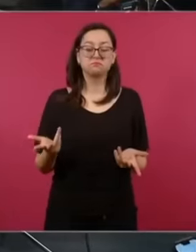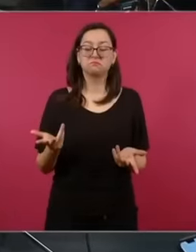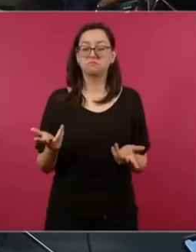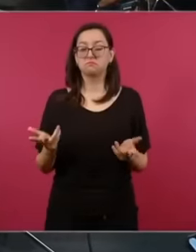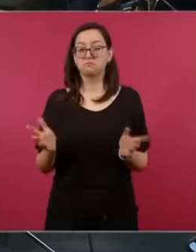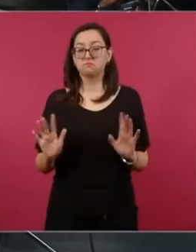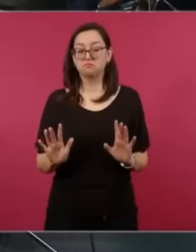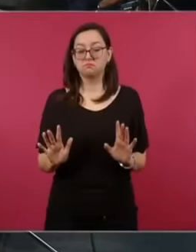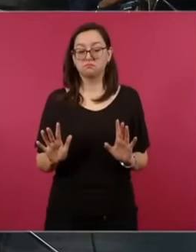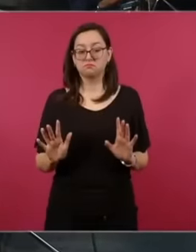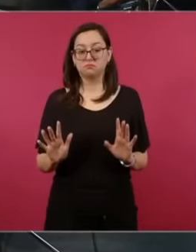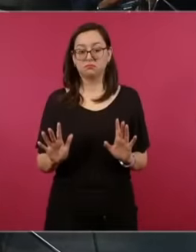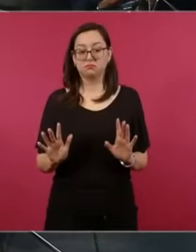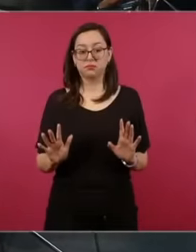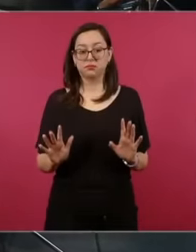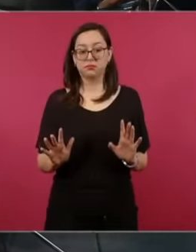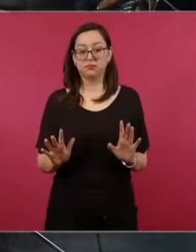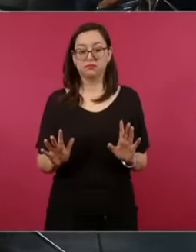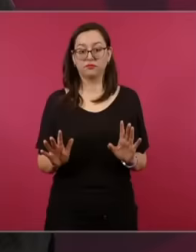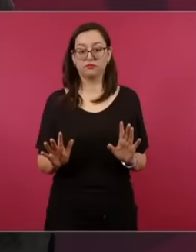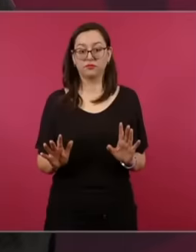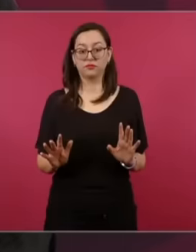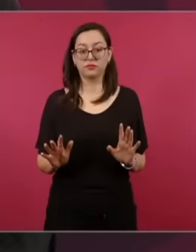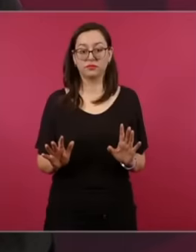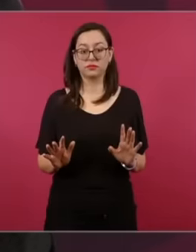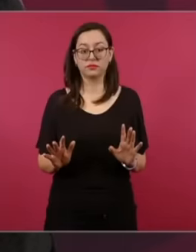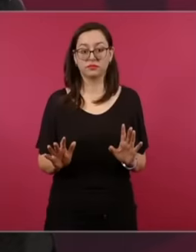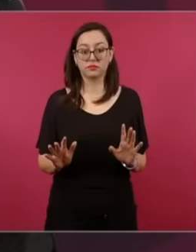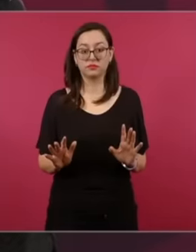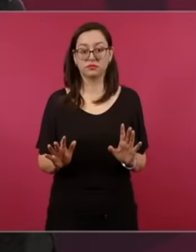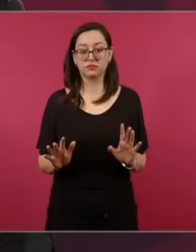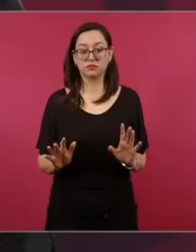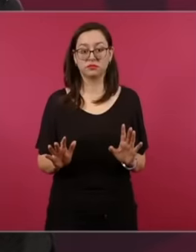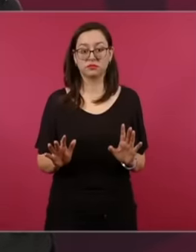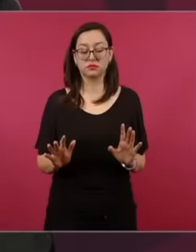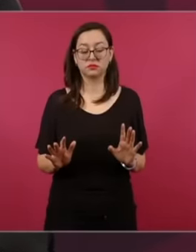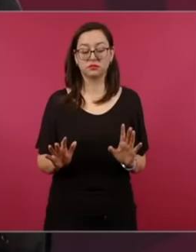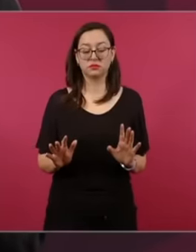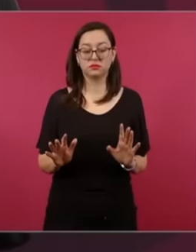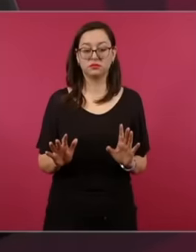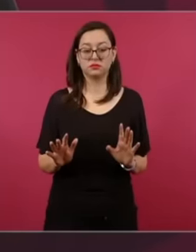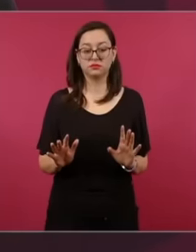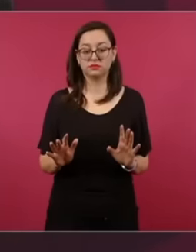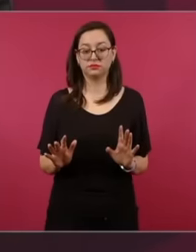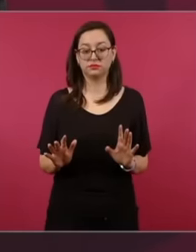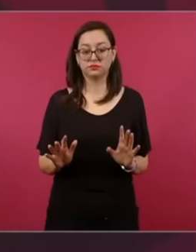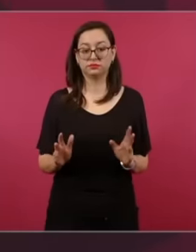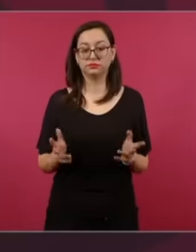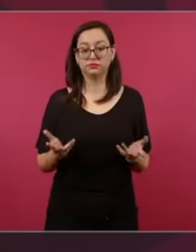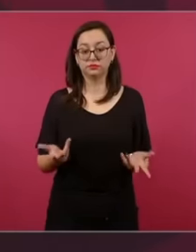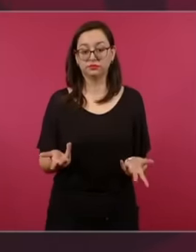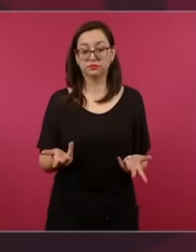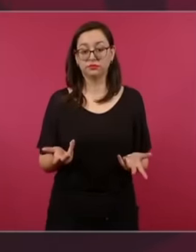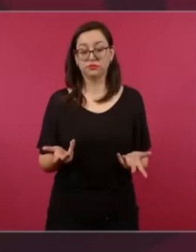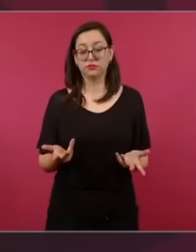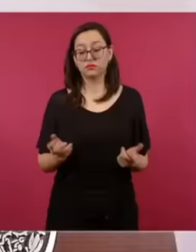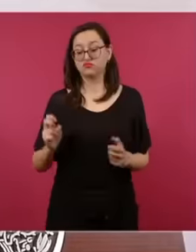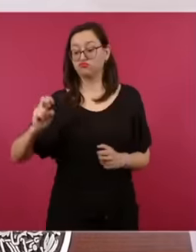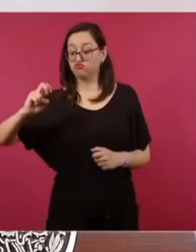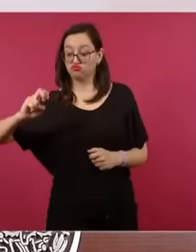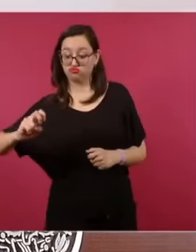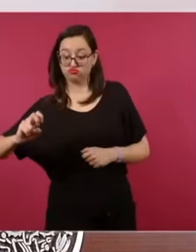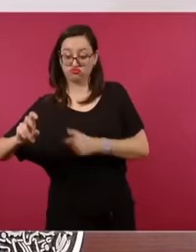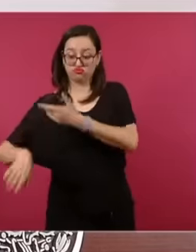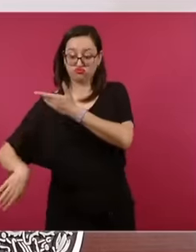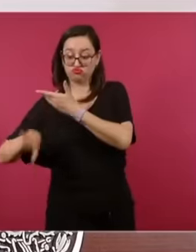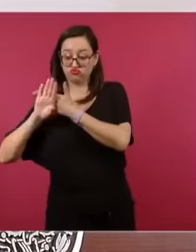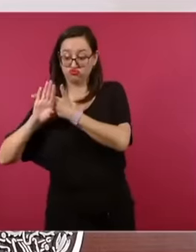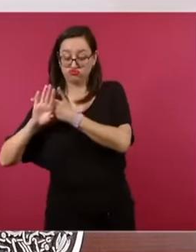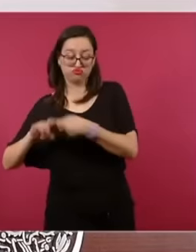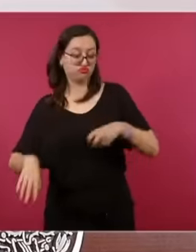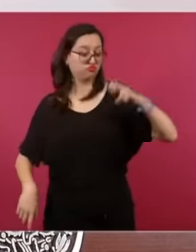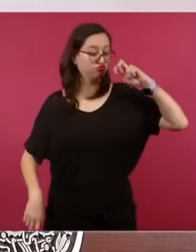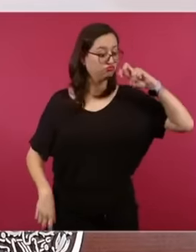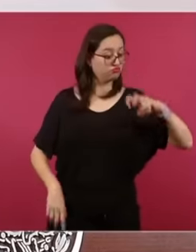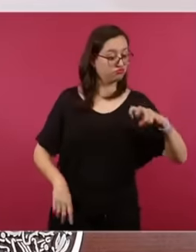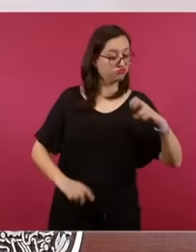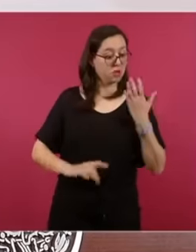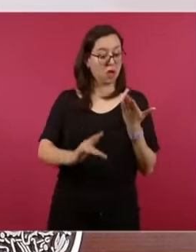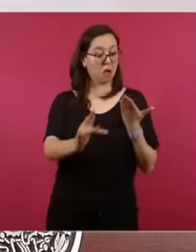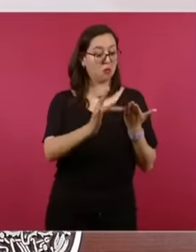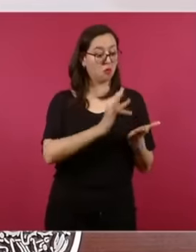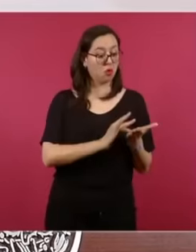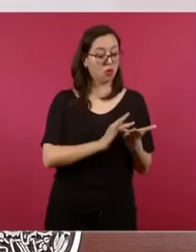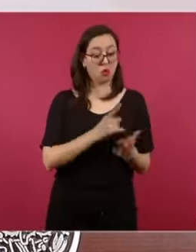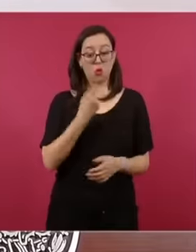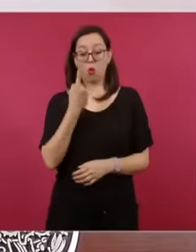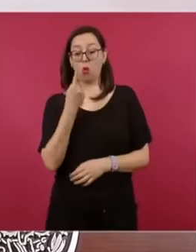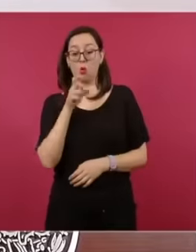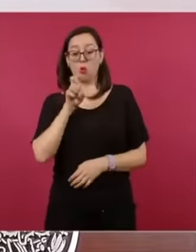this moderate centrist progresses good